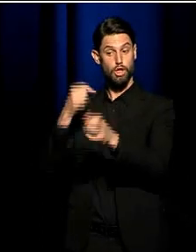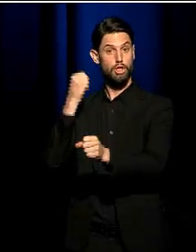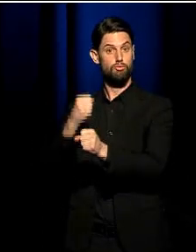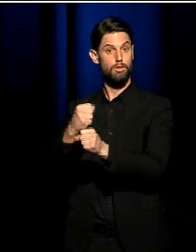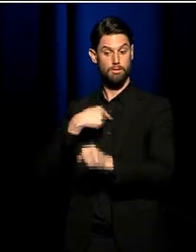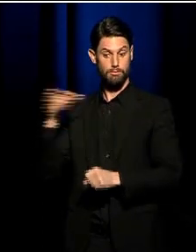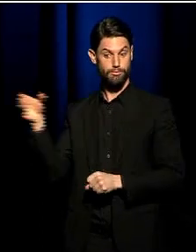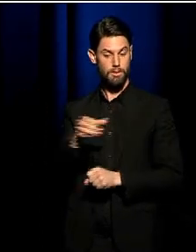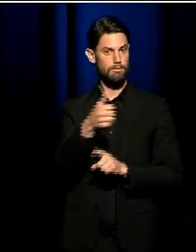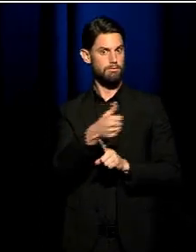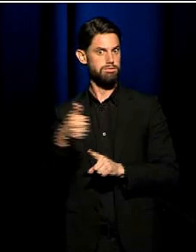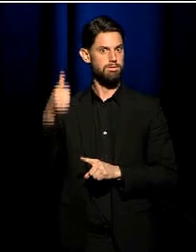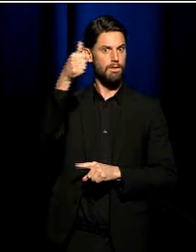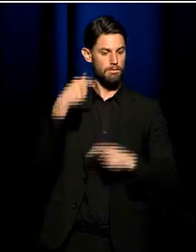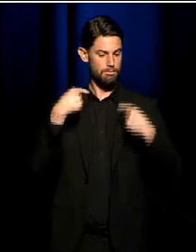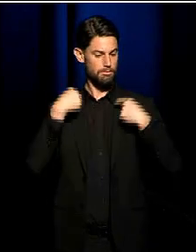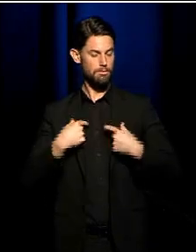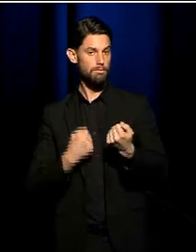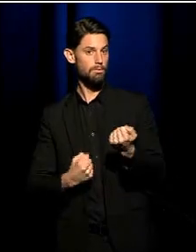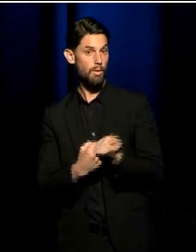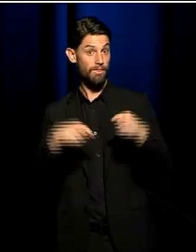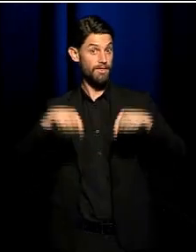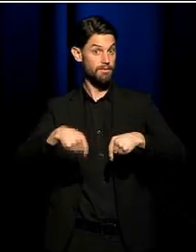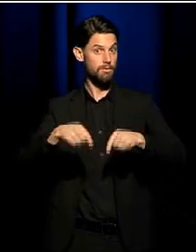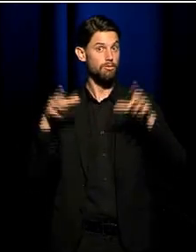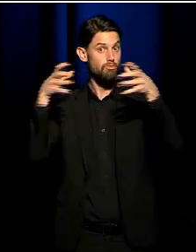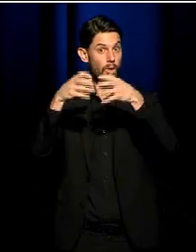of the Senior Counsel Assisting this Royal Commission and Mr Andrew Fraser